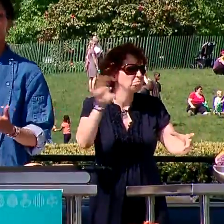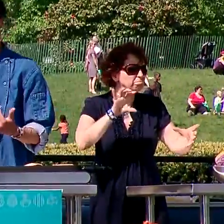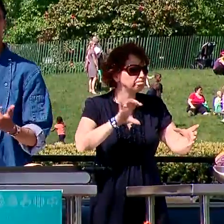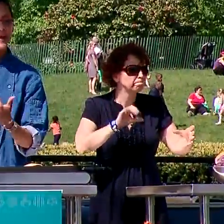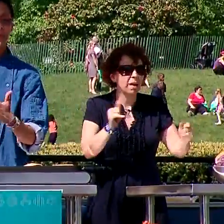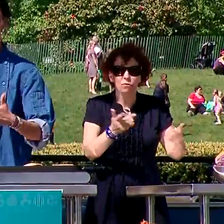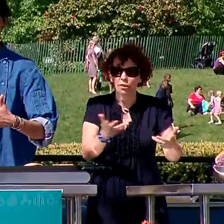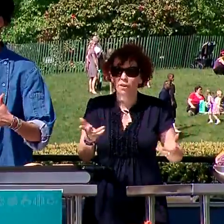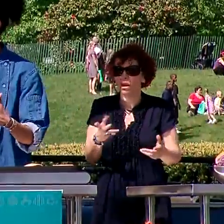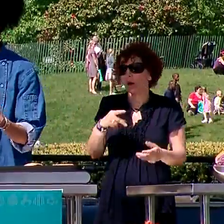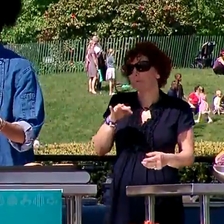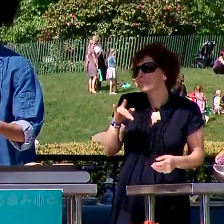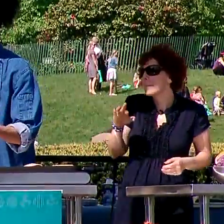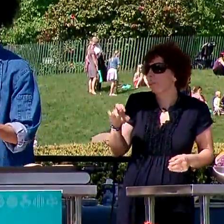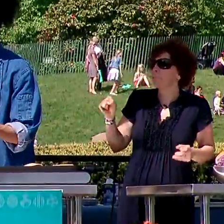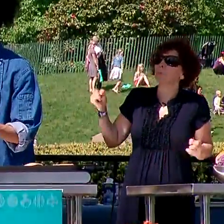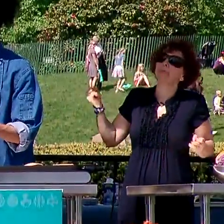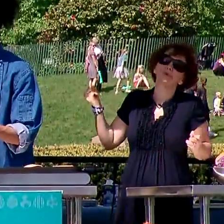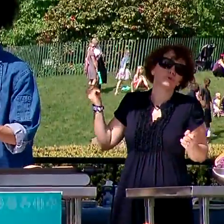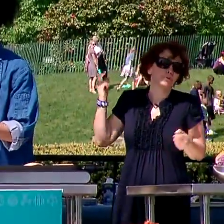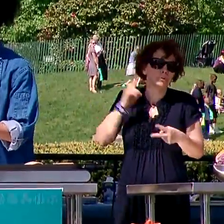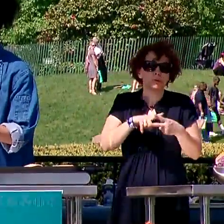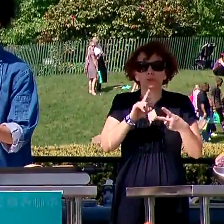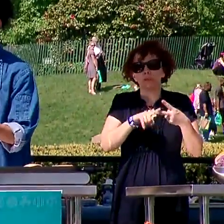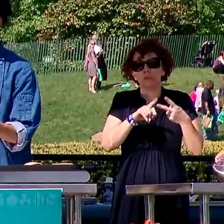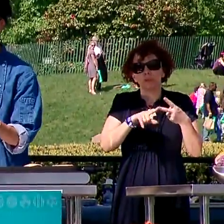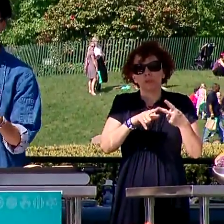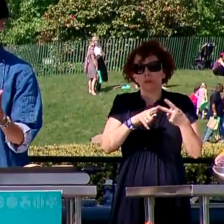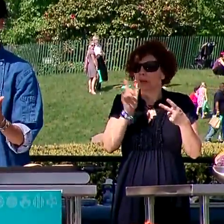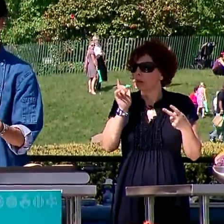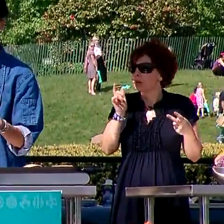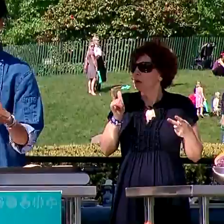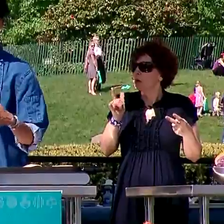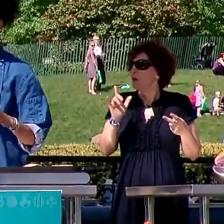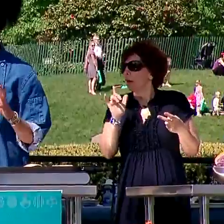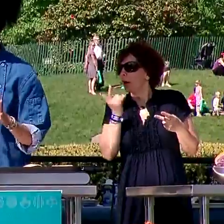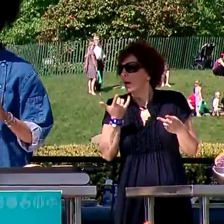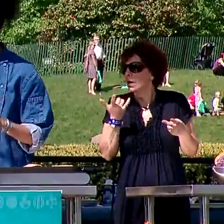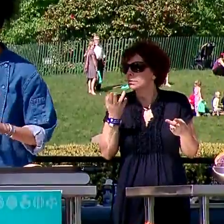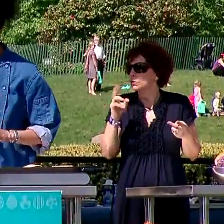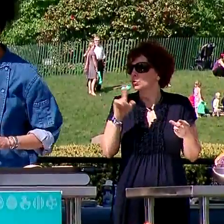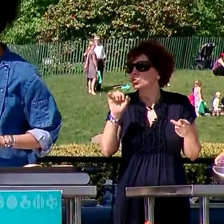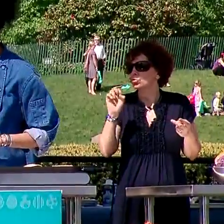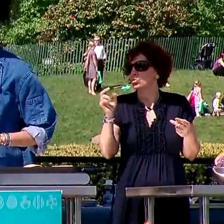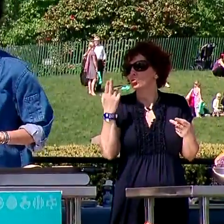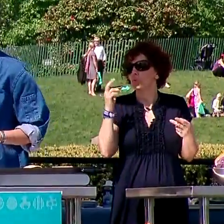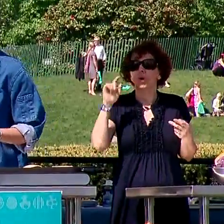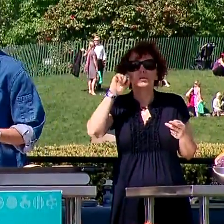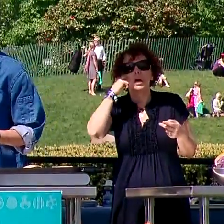There's peppers and there's onions and black beans and corn, and beautiful.